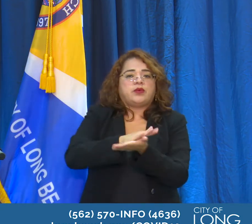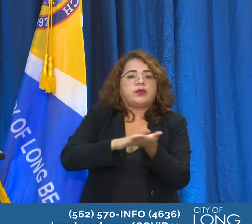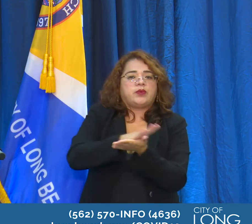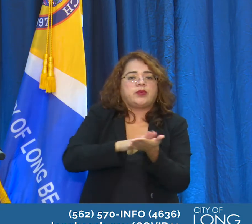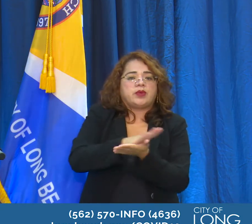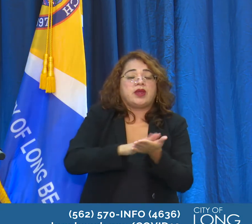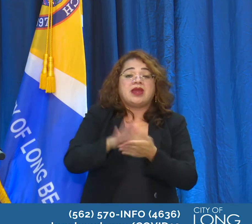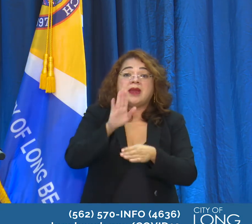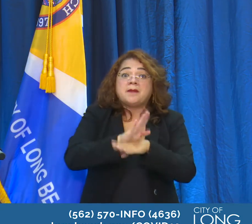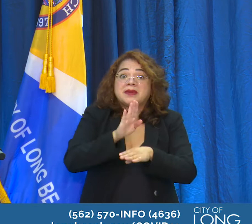We've put this information out.